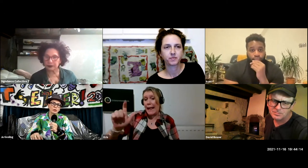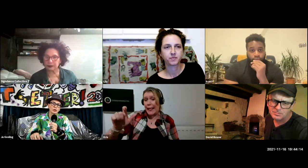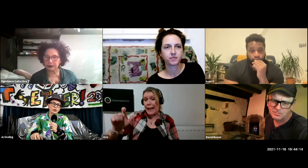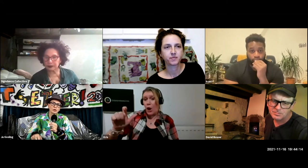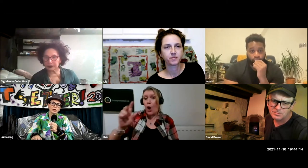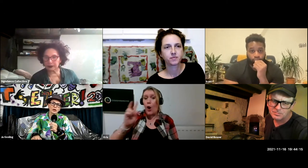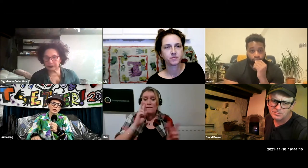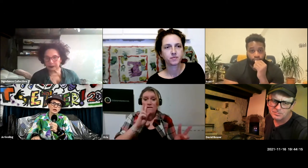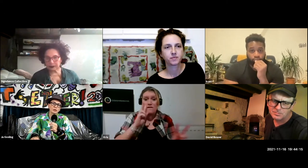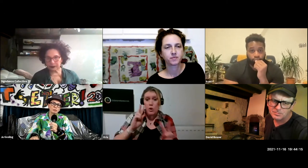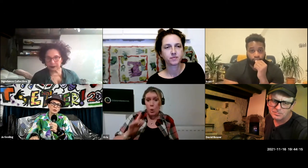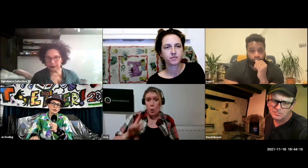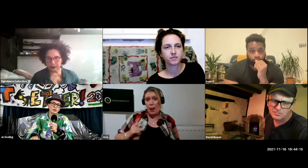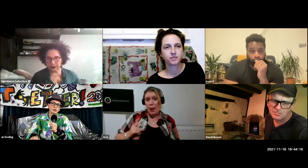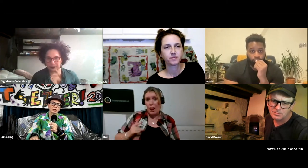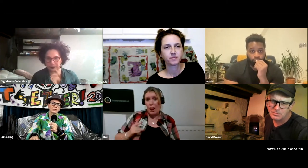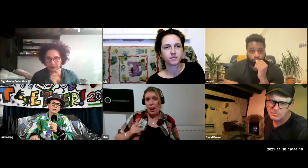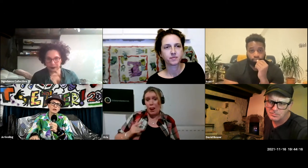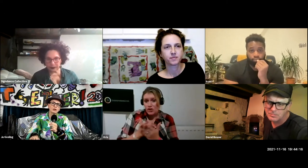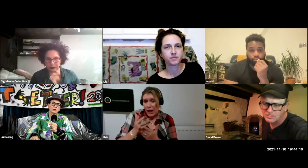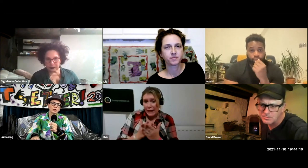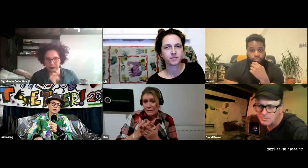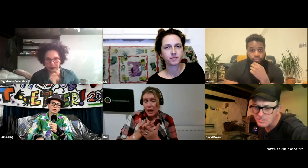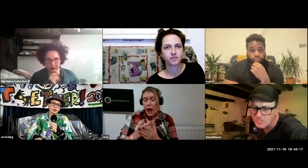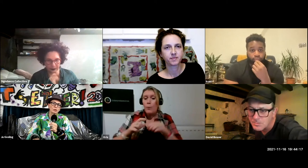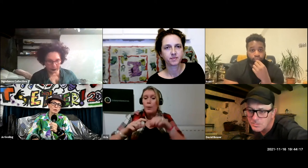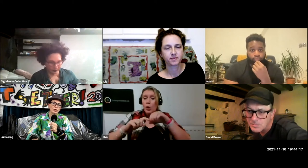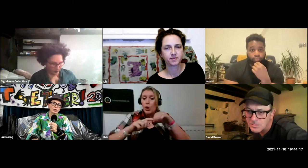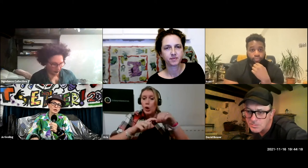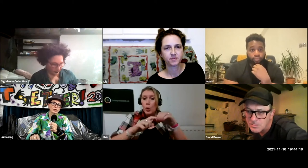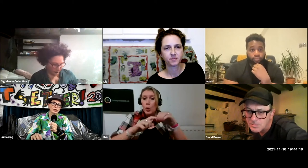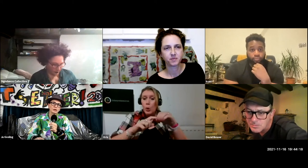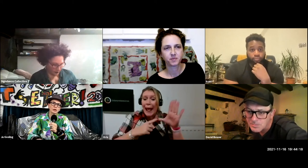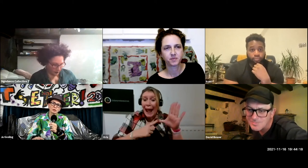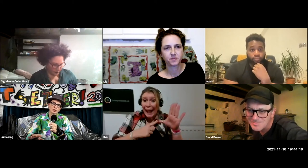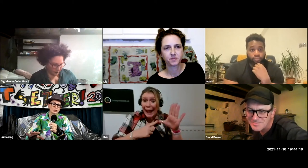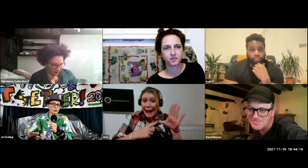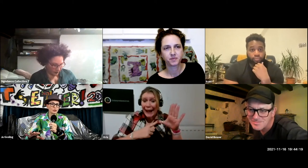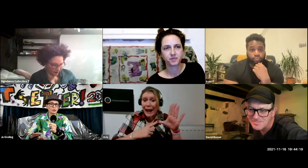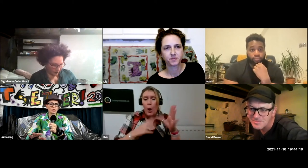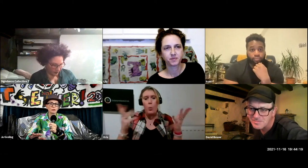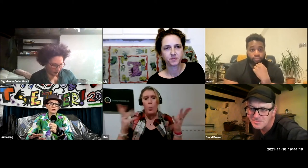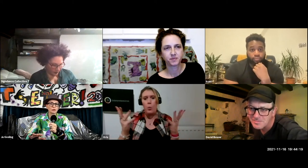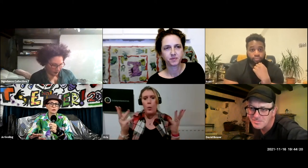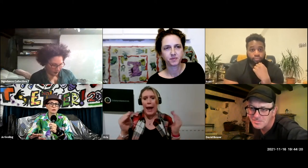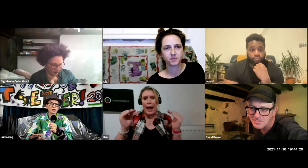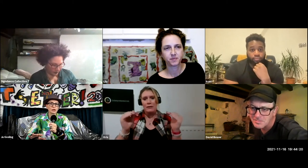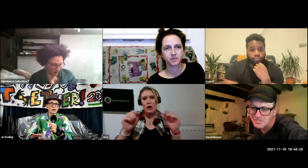So a huge thanks to all of the company, including people